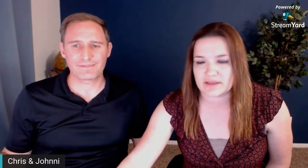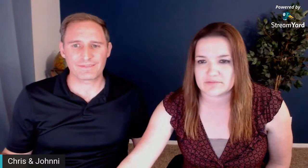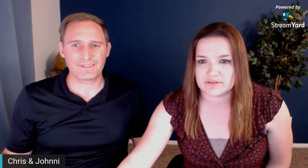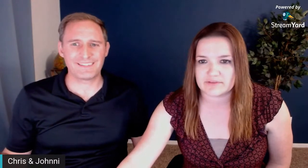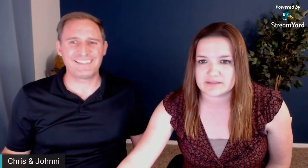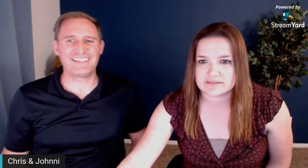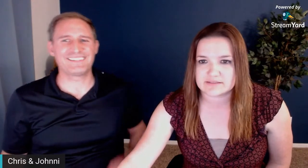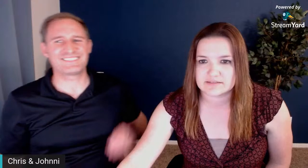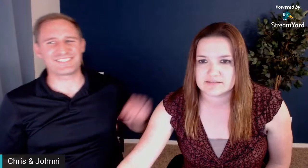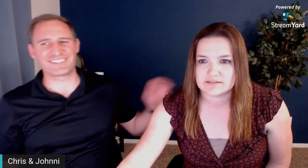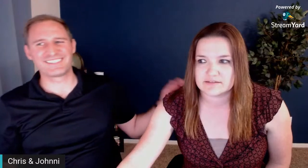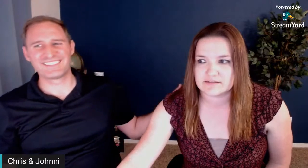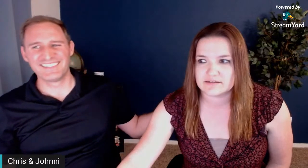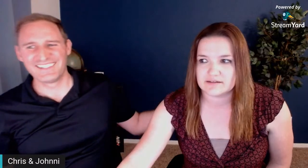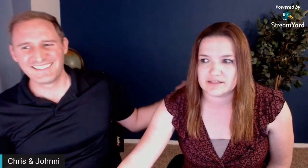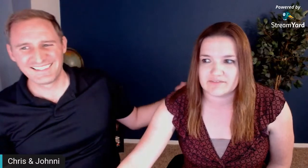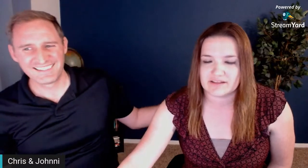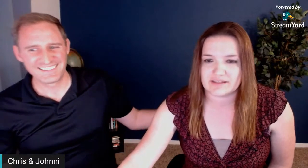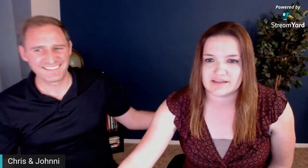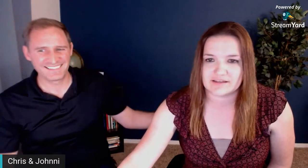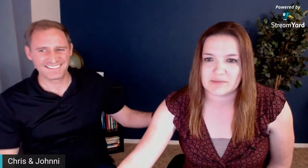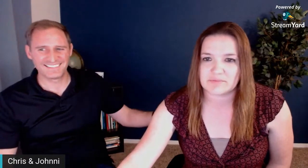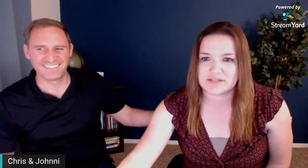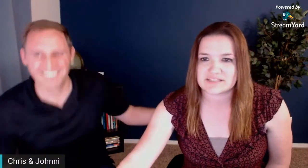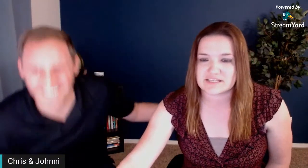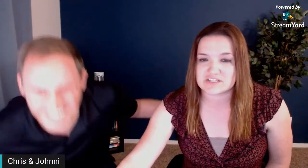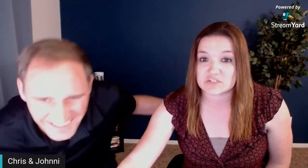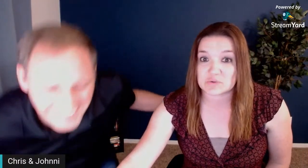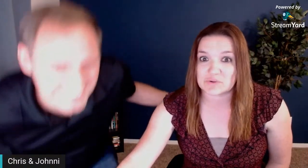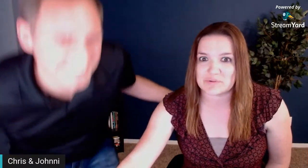bathroom really fast sure i'll give it like a couple minutes as i scroll